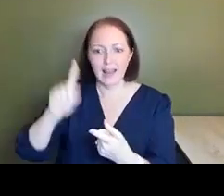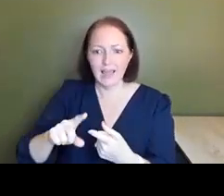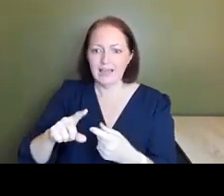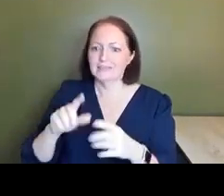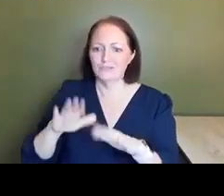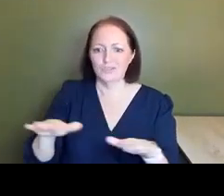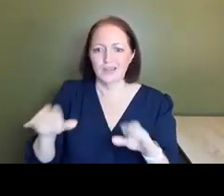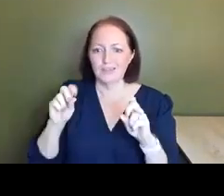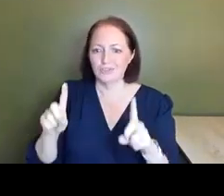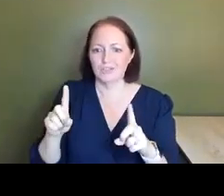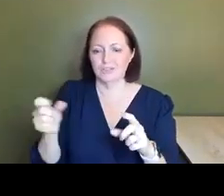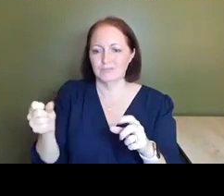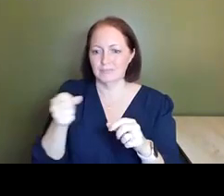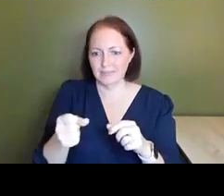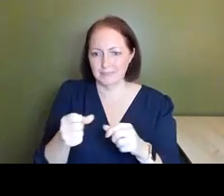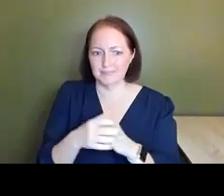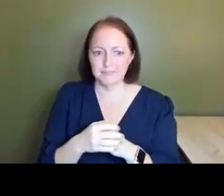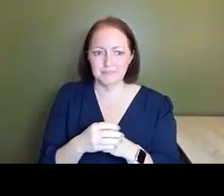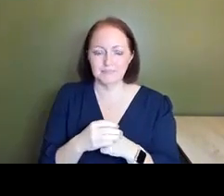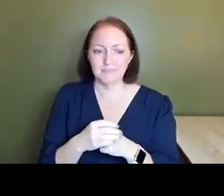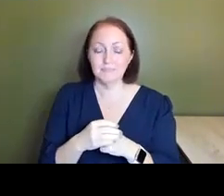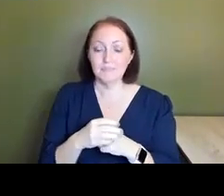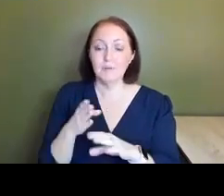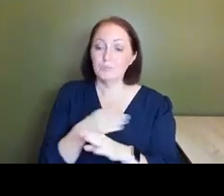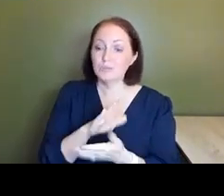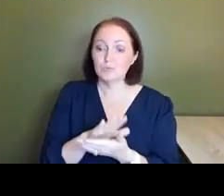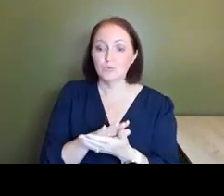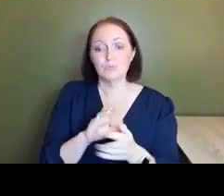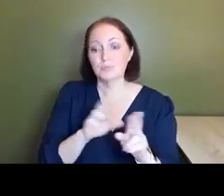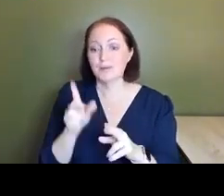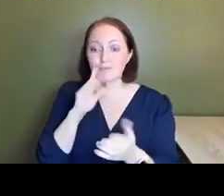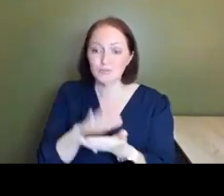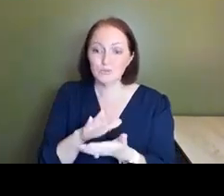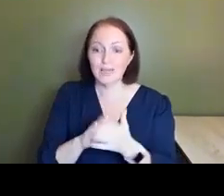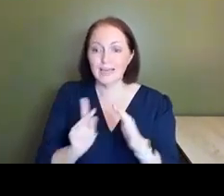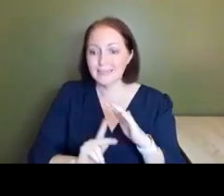education placement. Preschool prepares children for school and Kindergarten. Preschool has